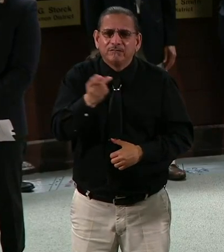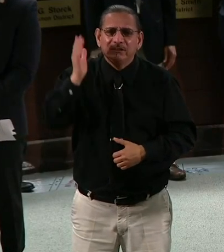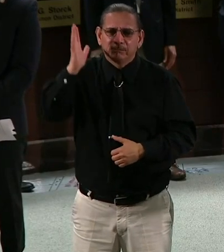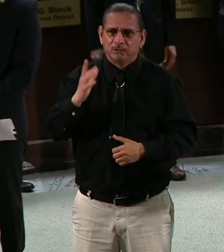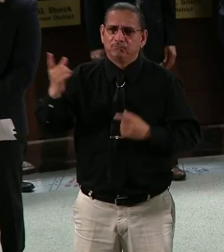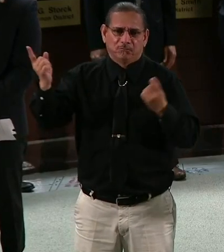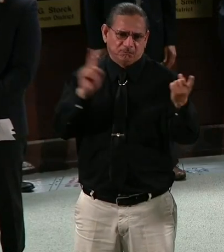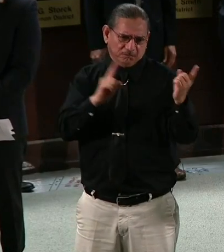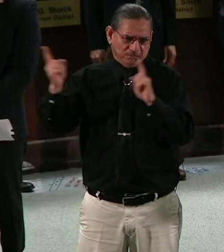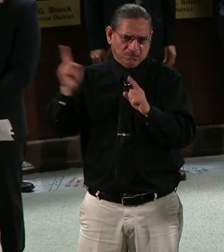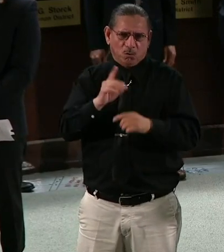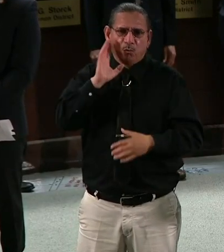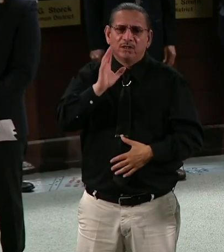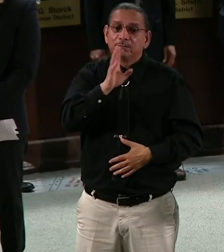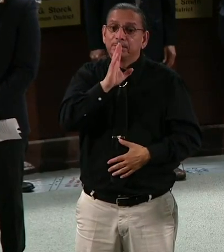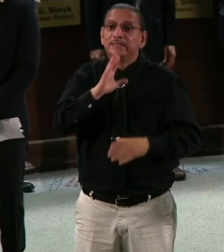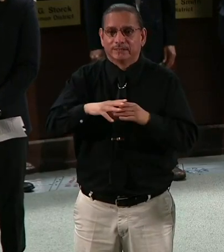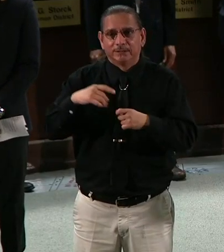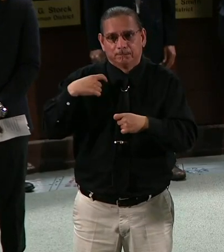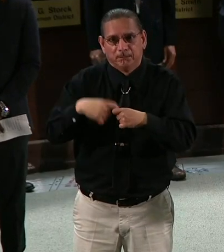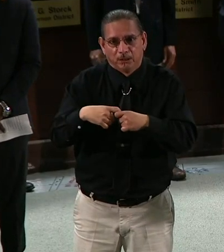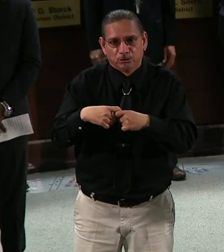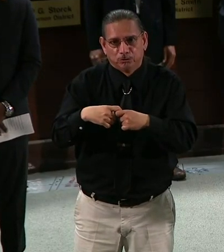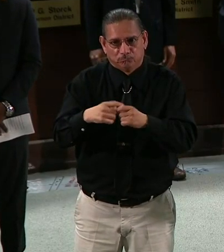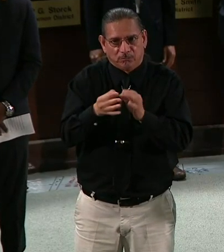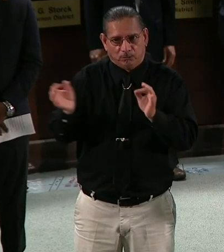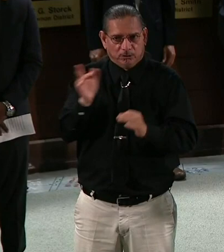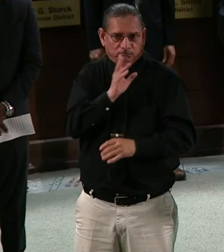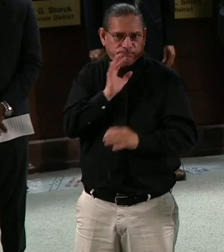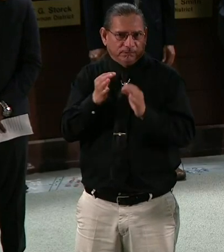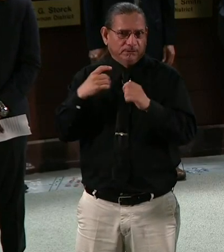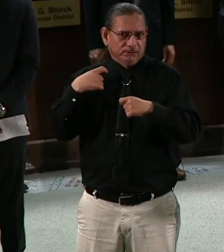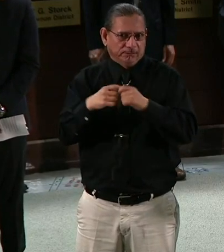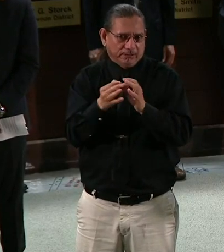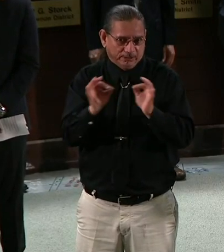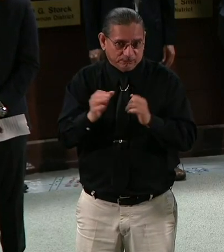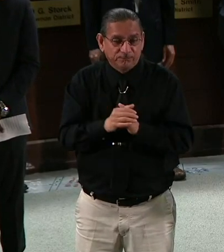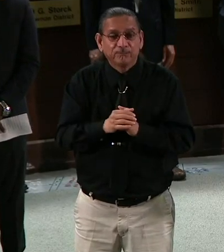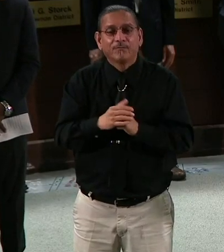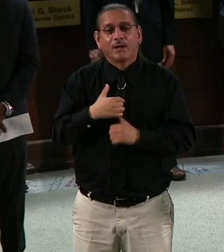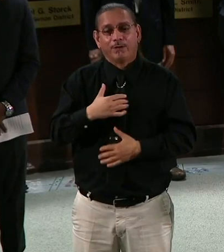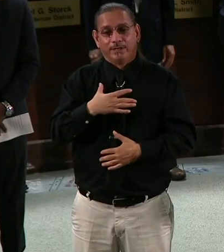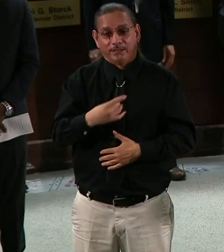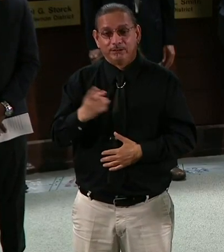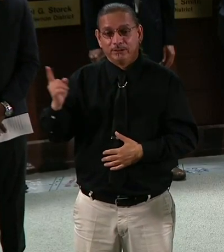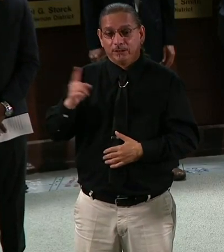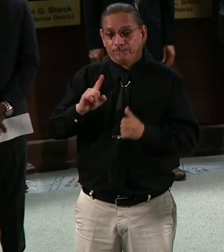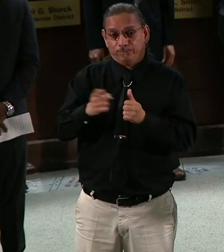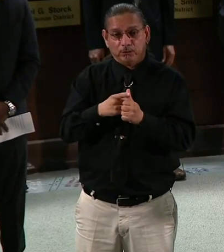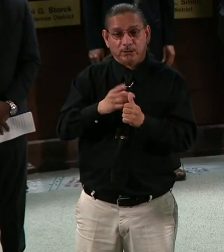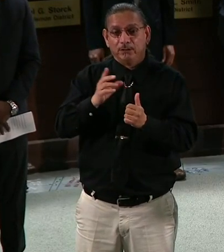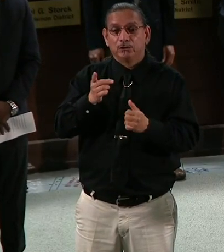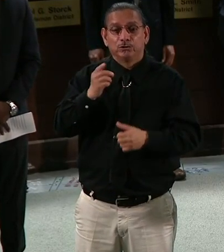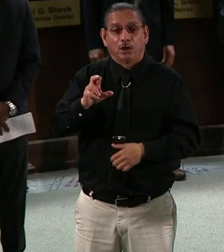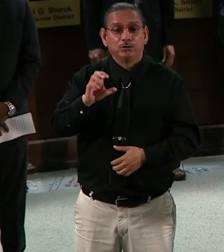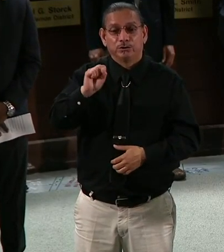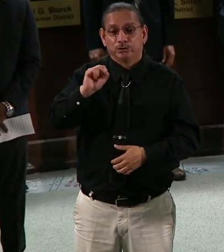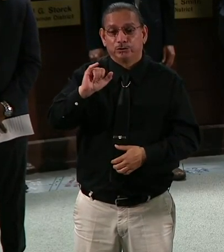TIME I WE'RE GONNA HAVE A NUMBER OF SPEAKERS- SOME OF THEM WILL BE SPEAKING- IN AN